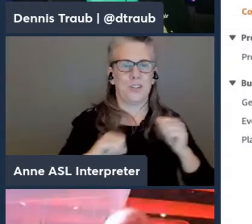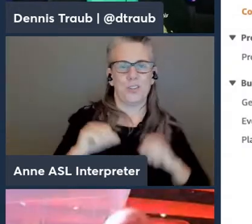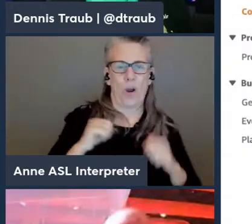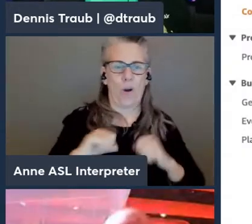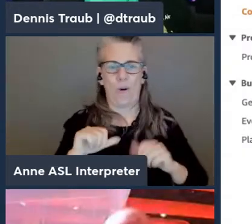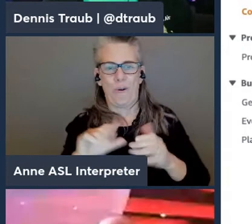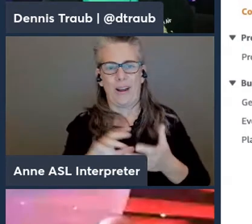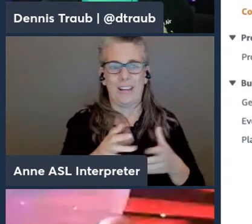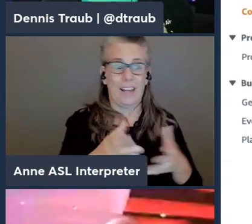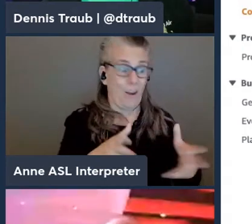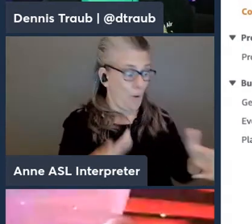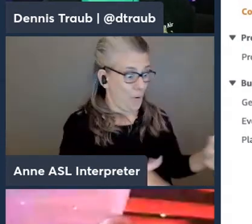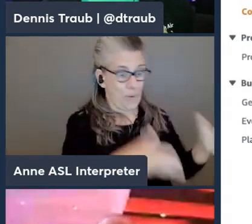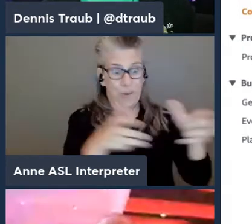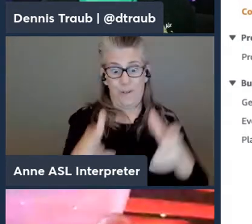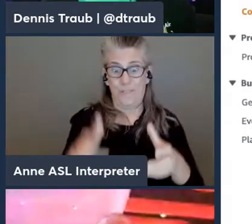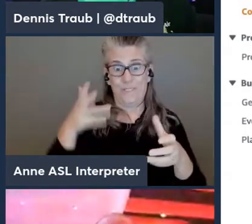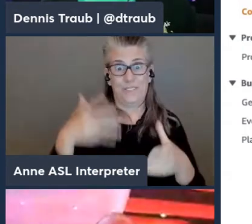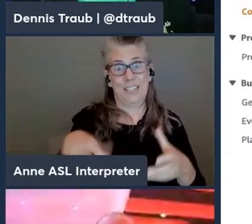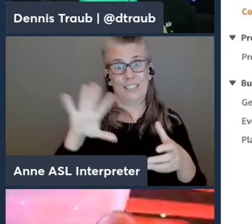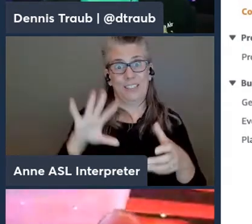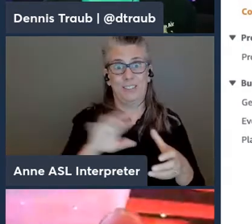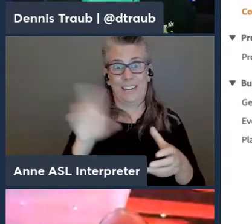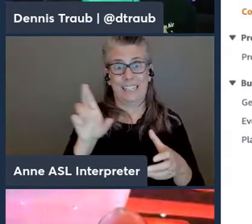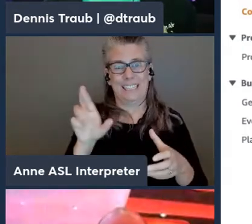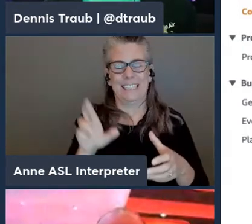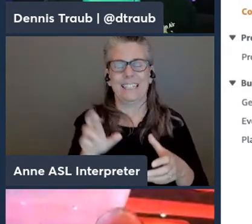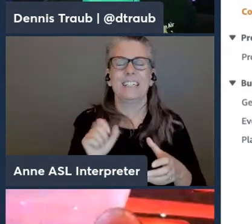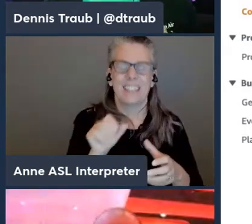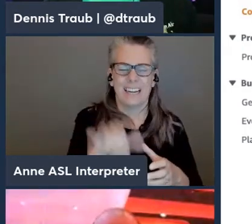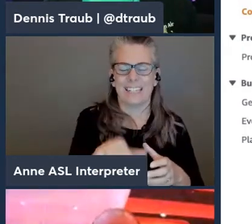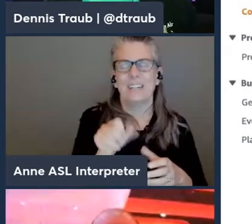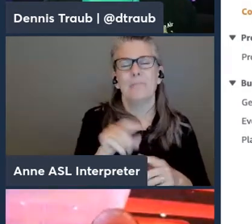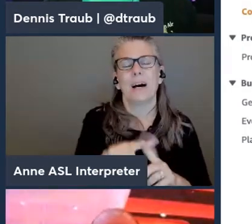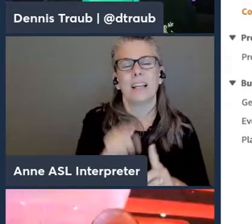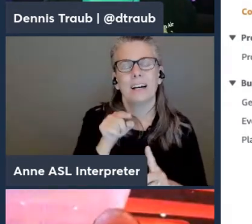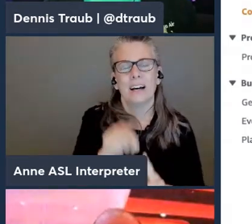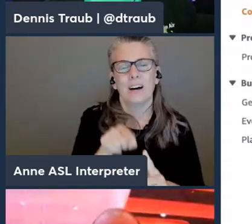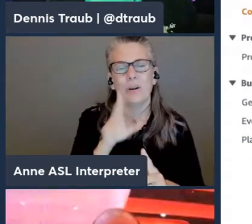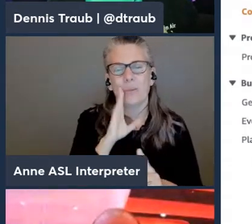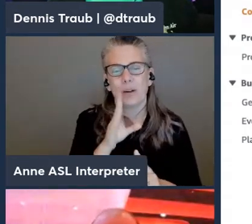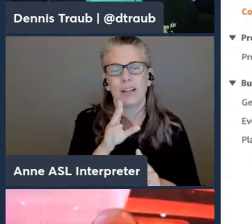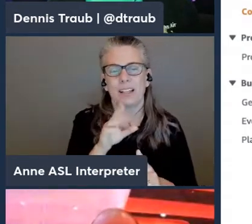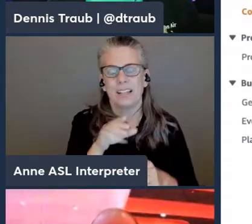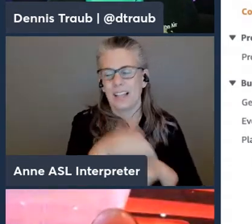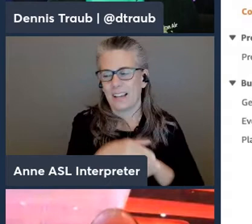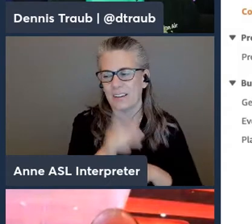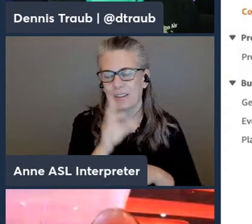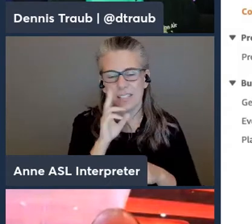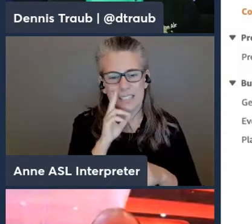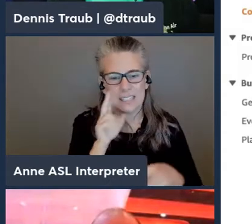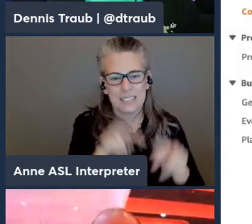But yeah, once that analysis runs, you'll see a list of all the sort of full repository